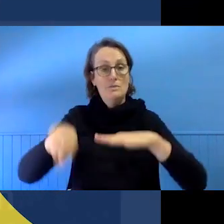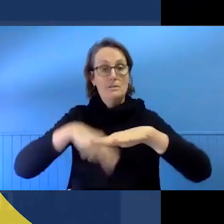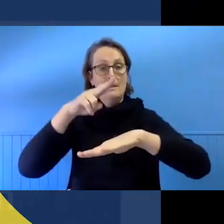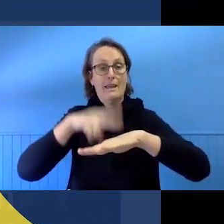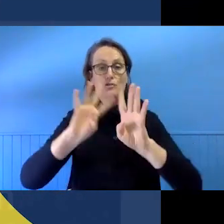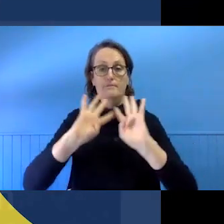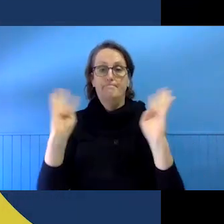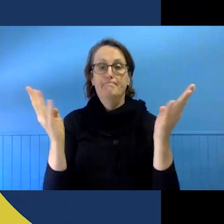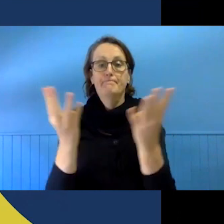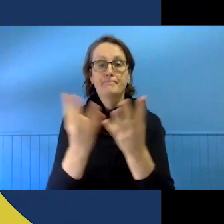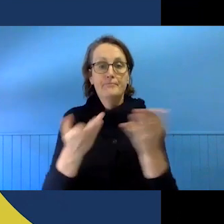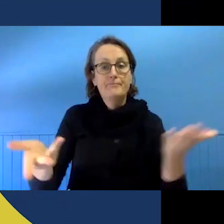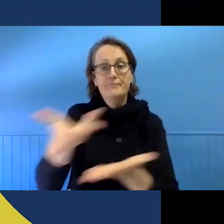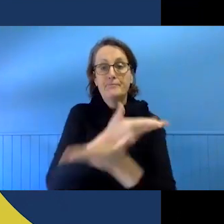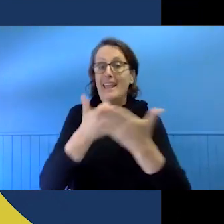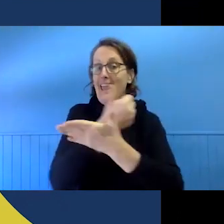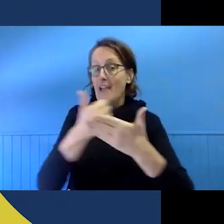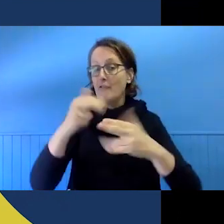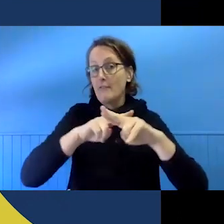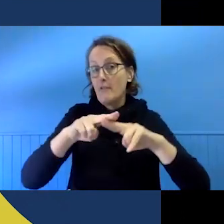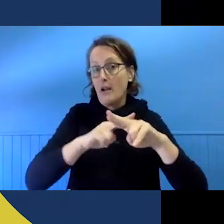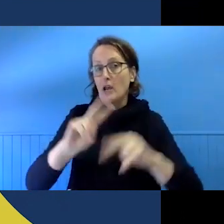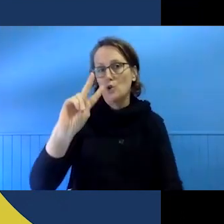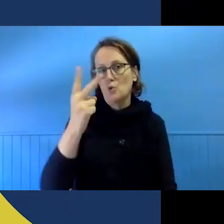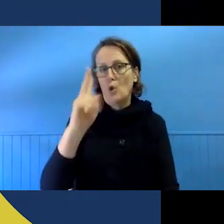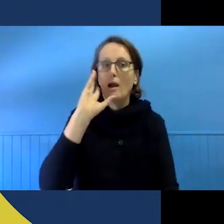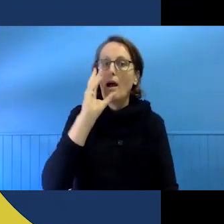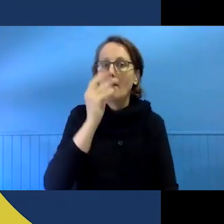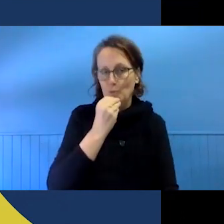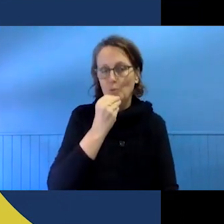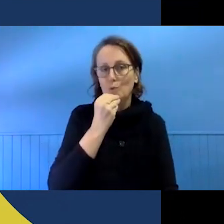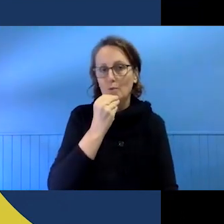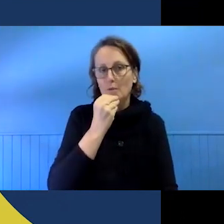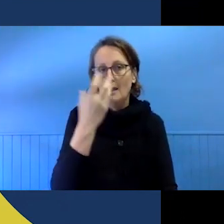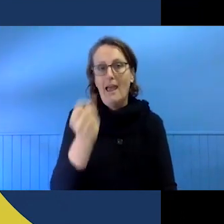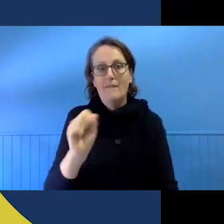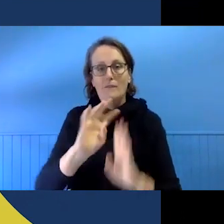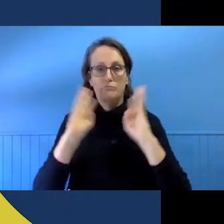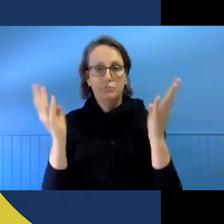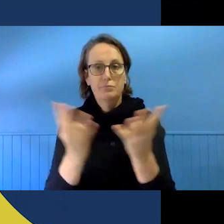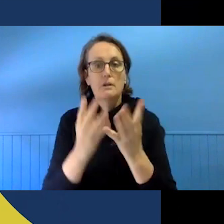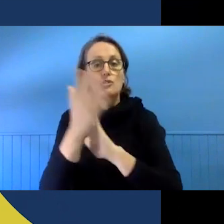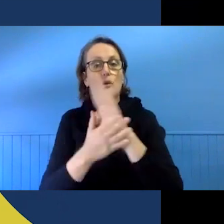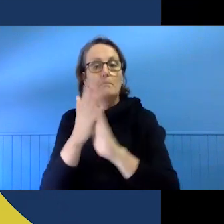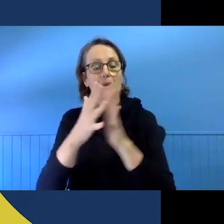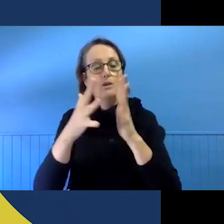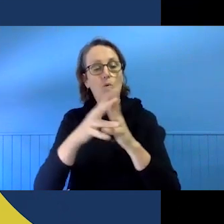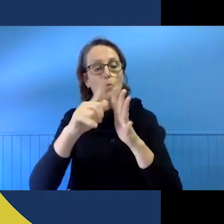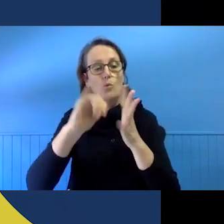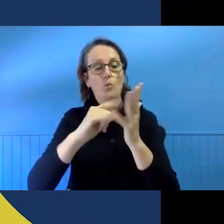These round tables happen every Friday at 2:00pm Australian eastern standard time, and is hosted by Wesley Enoch and Lee-Ann Buckskin.